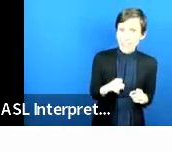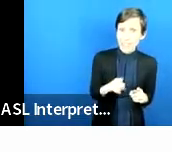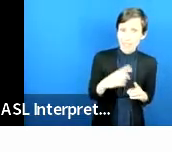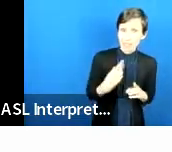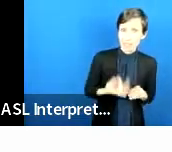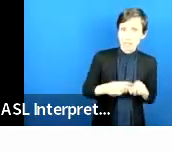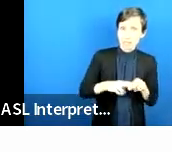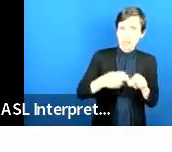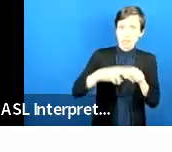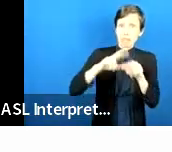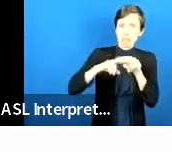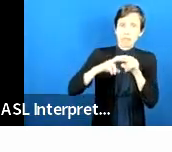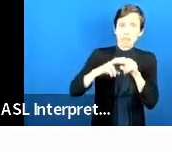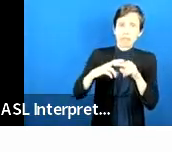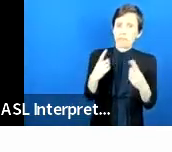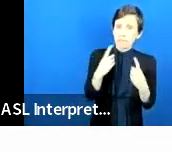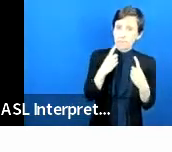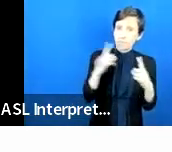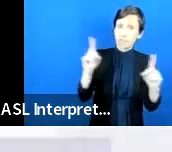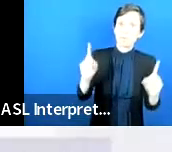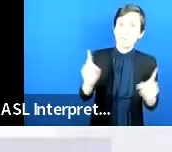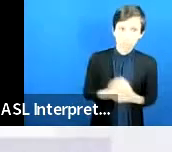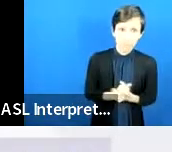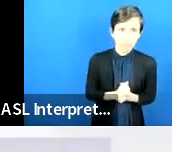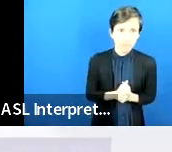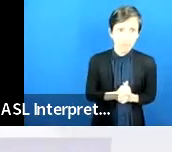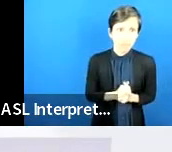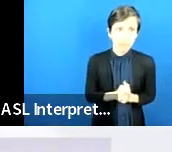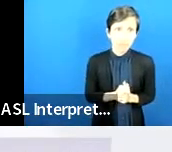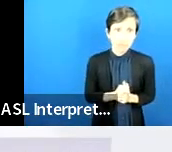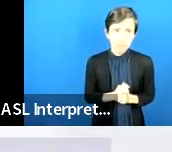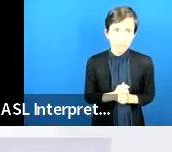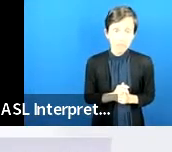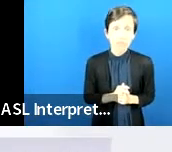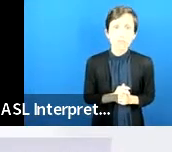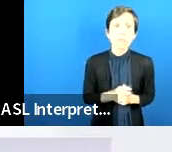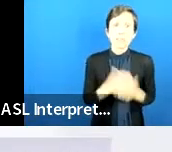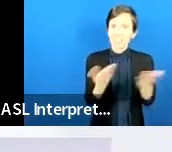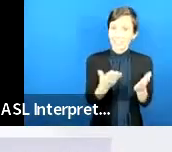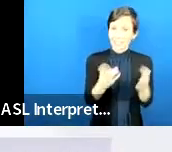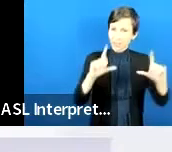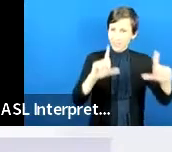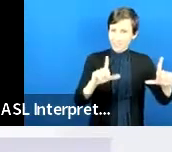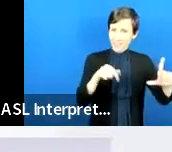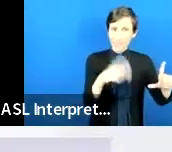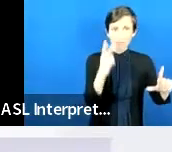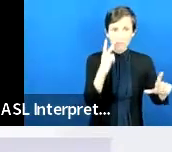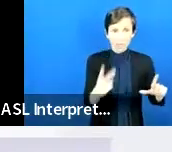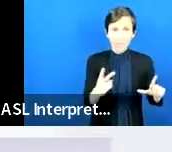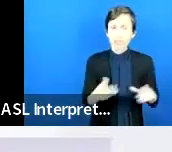Further here you can see indicators of progress as well.